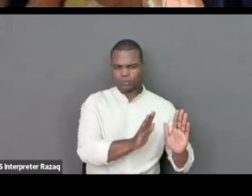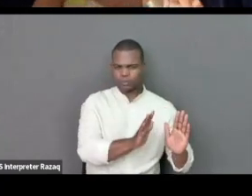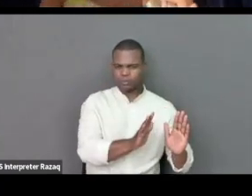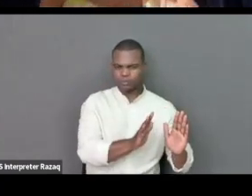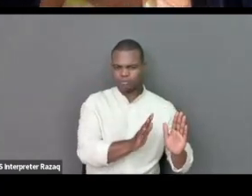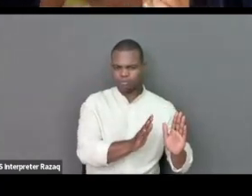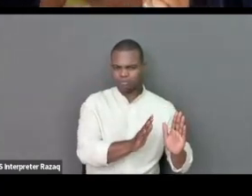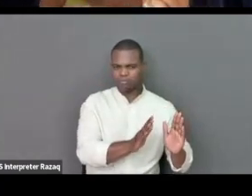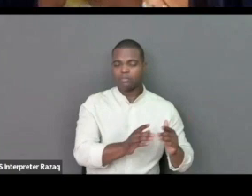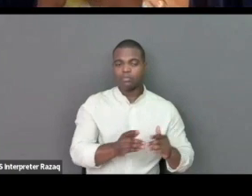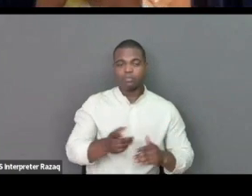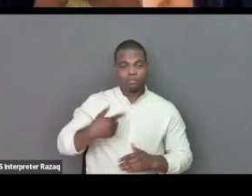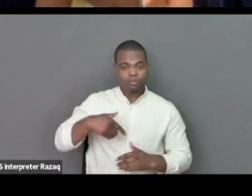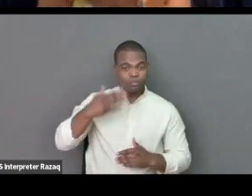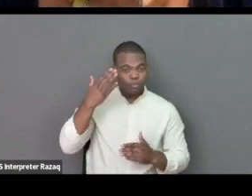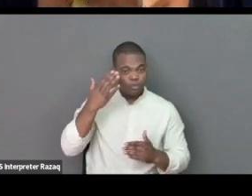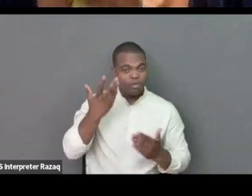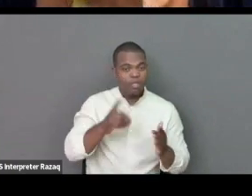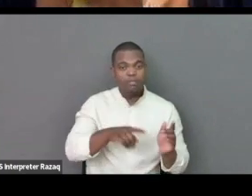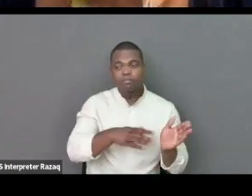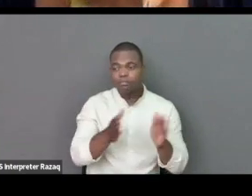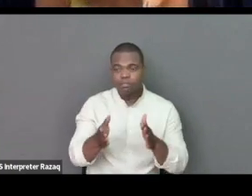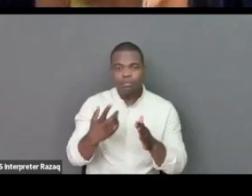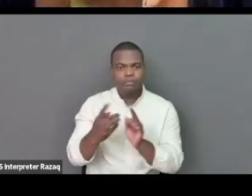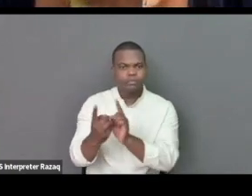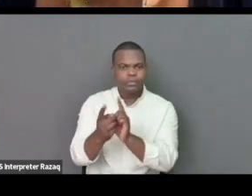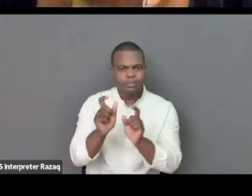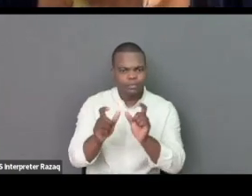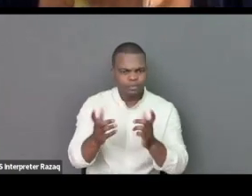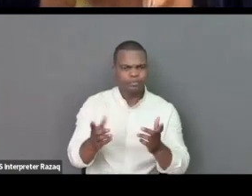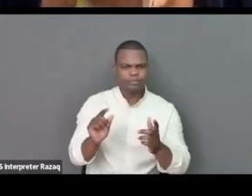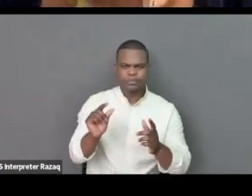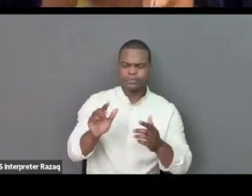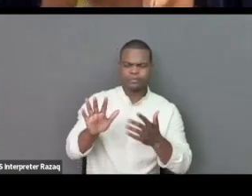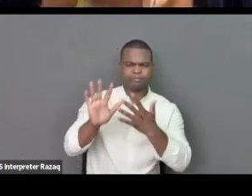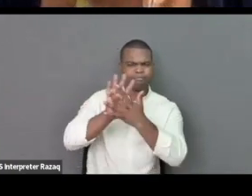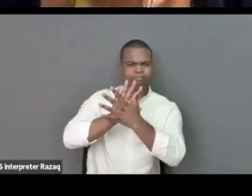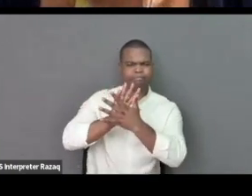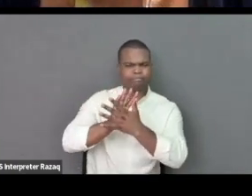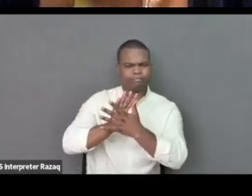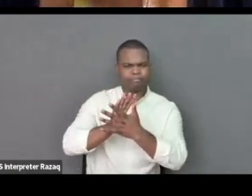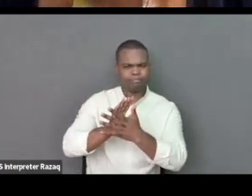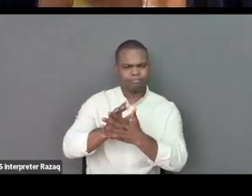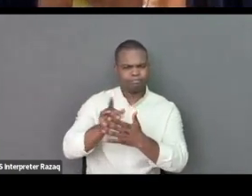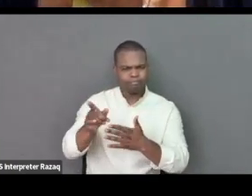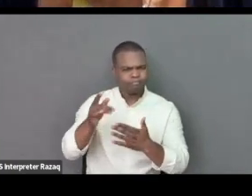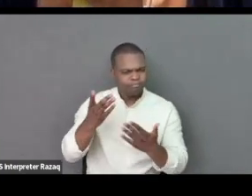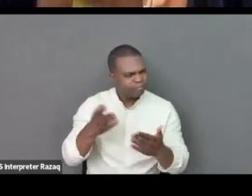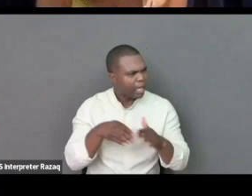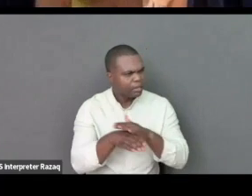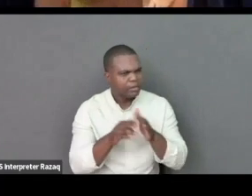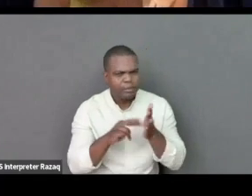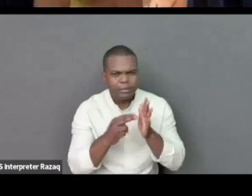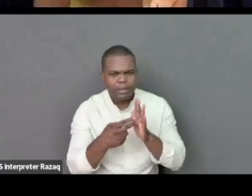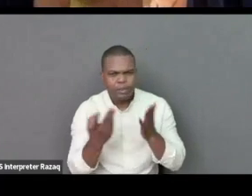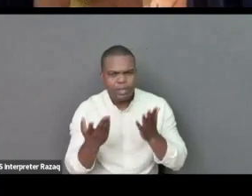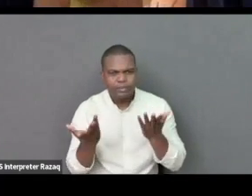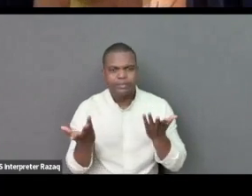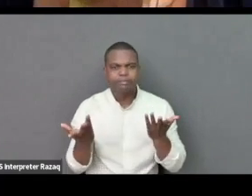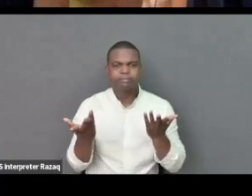some groups but don't know exactly what it is for all groups, we thought it would be good to start with really describing what web accessibility is